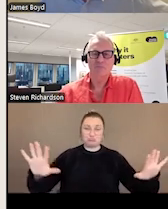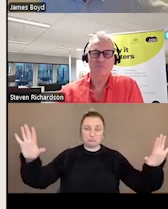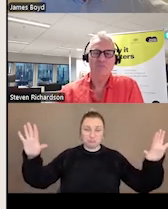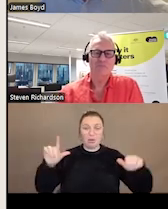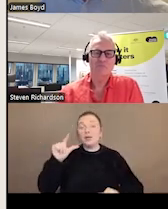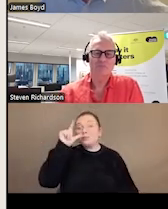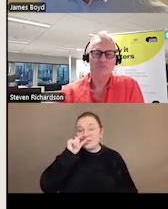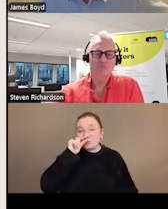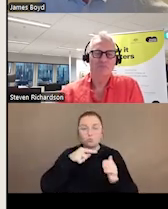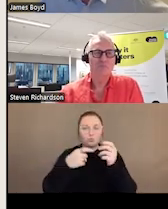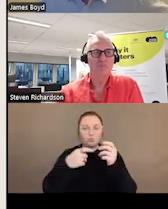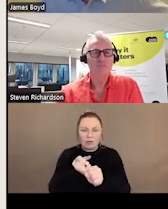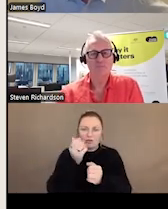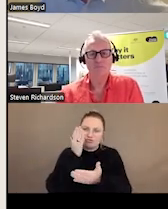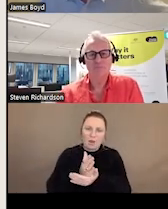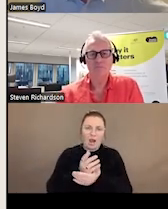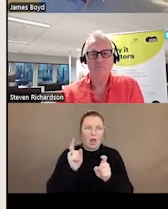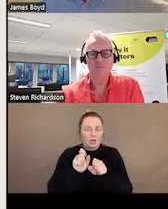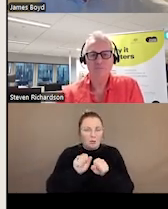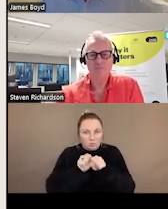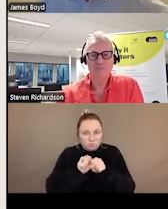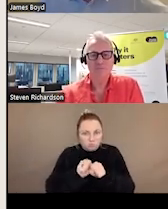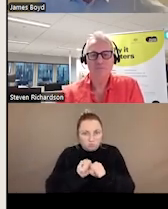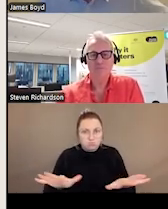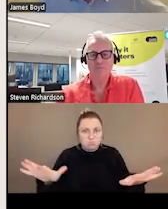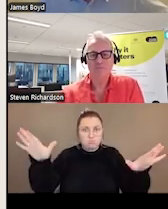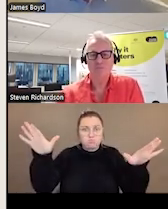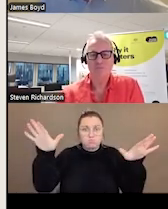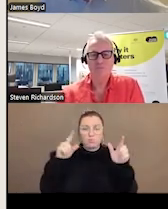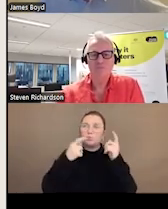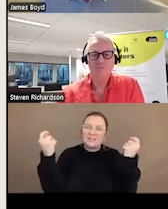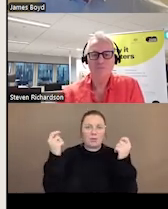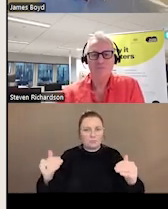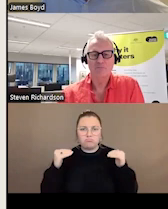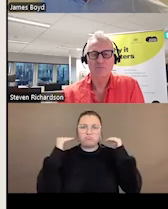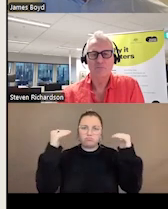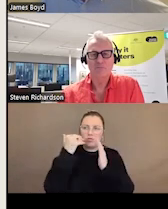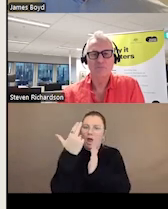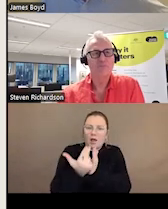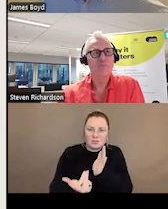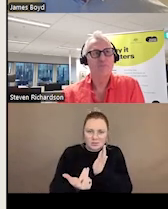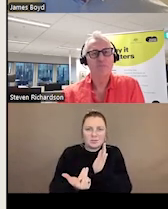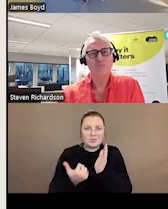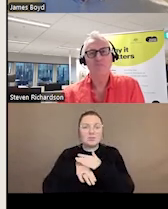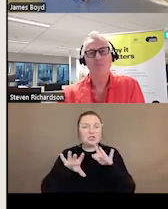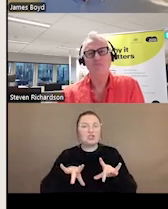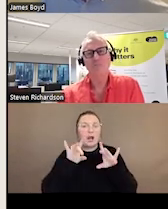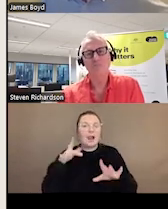a real groundswell that celebrates and elevates the role of the arts in Australian life.